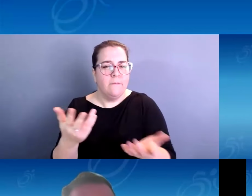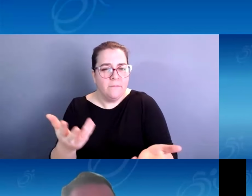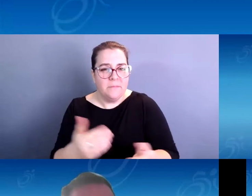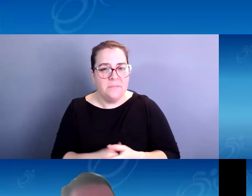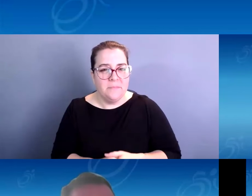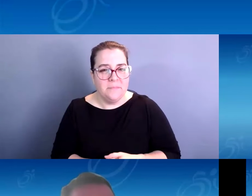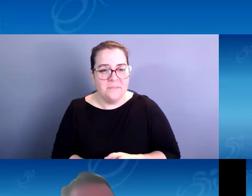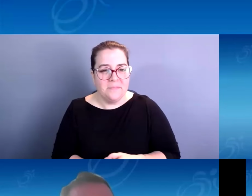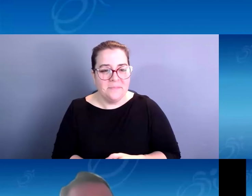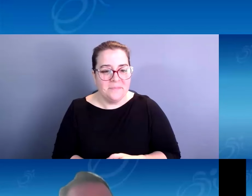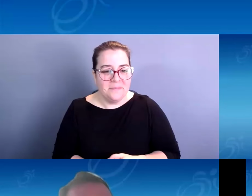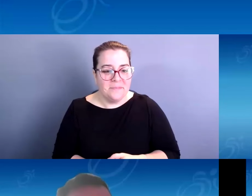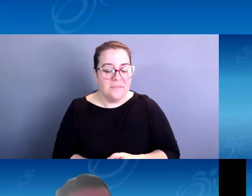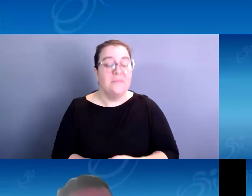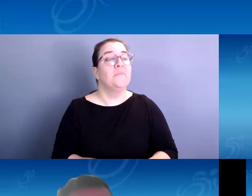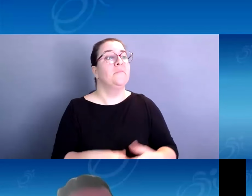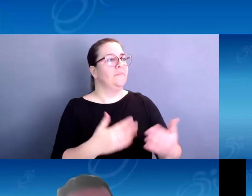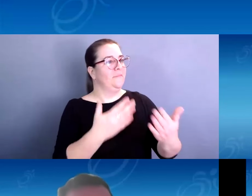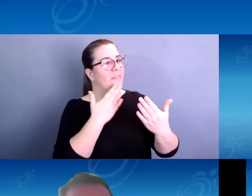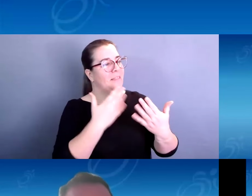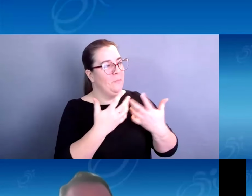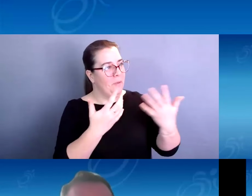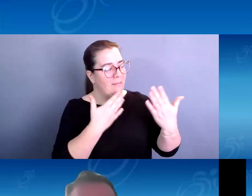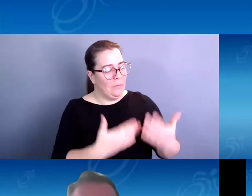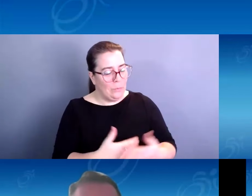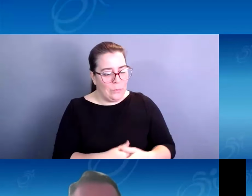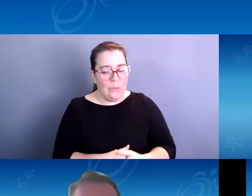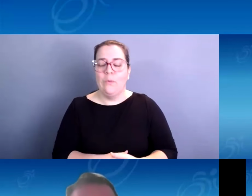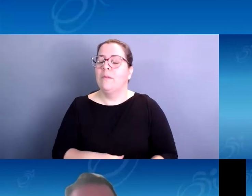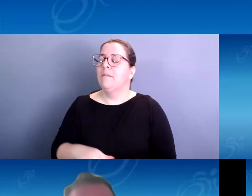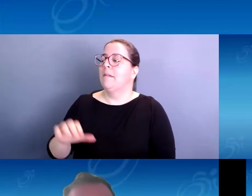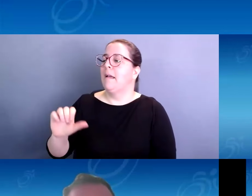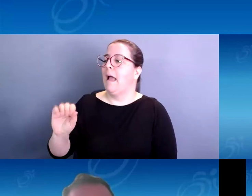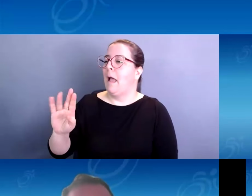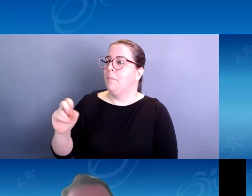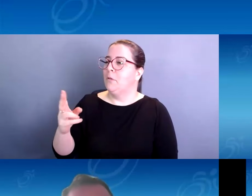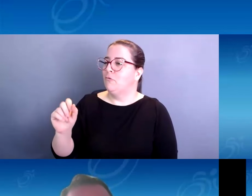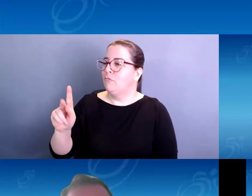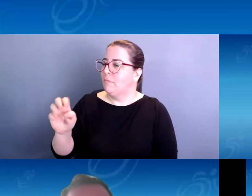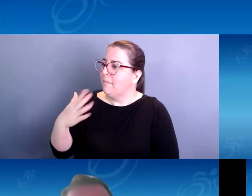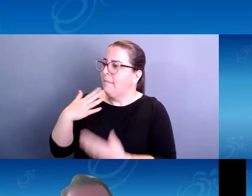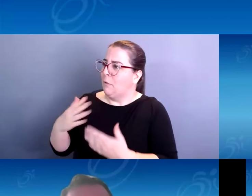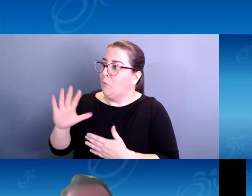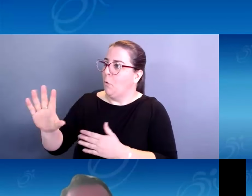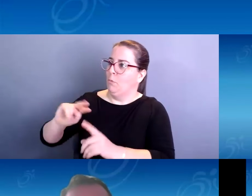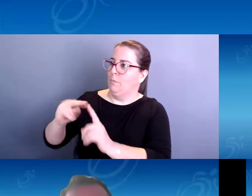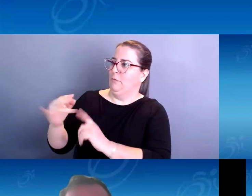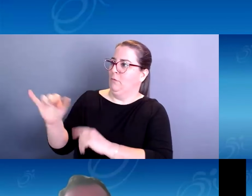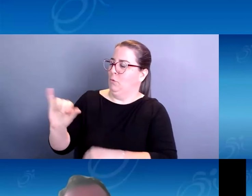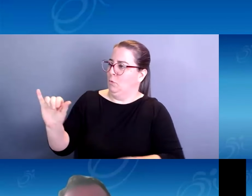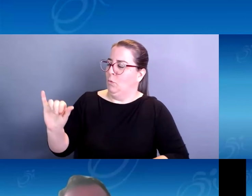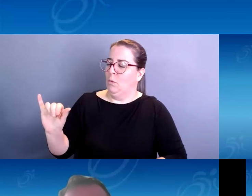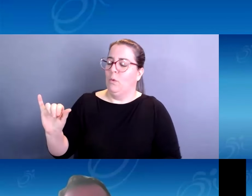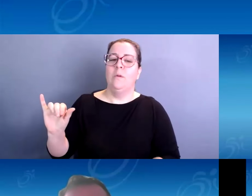Thanks very much. Chloe. And thank you, Abhishek, for for your perspective on on not leaving anyone behind. I'm going to flip the question around.